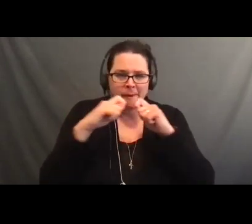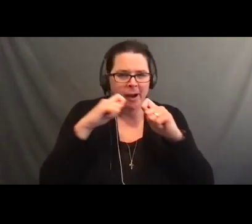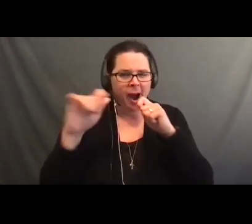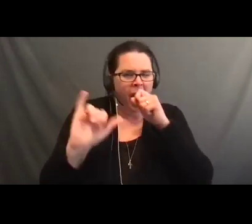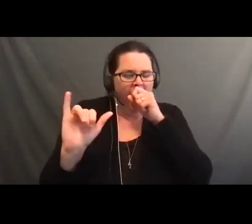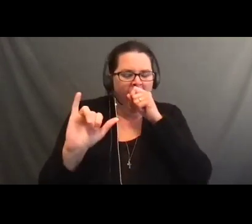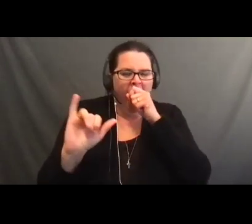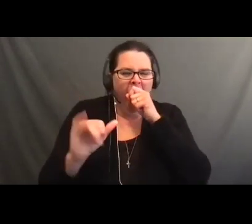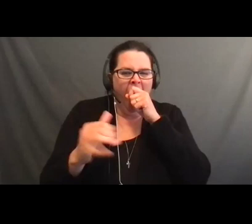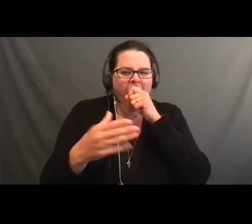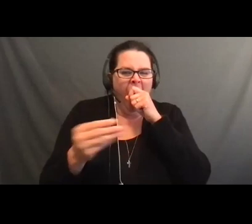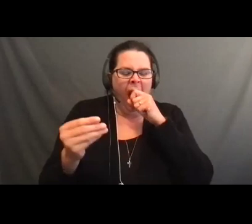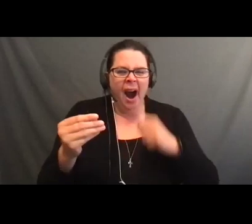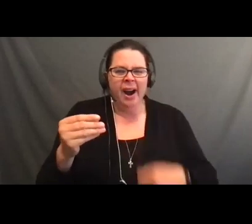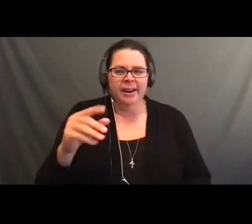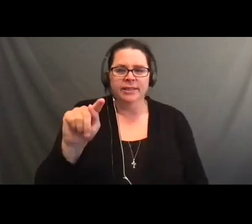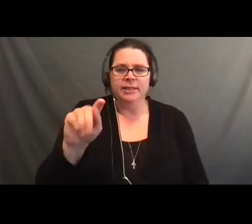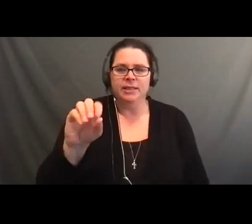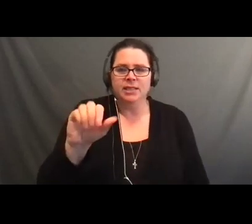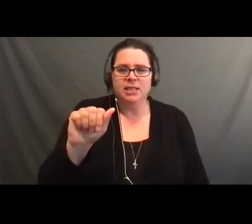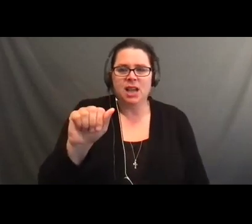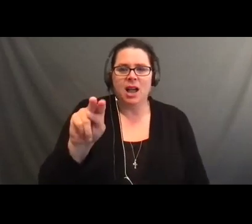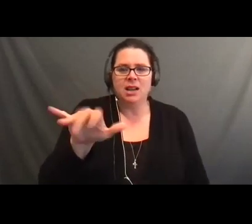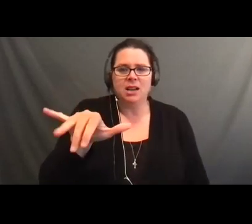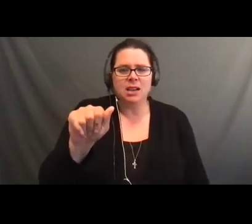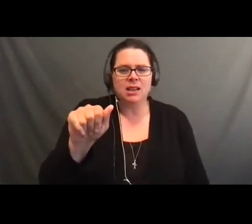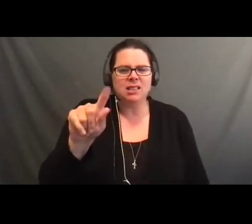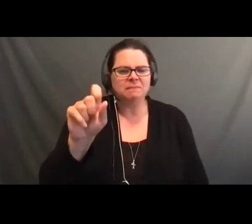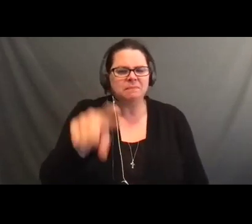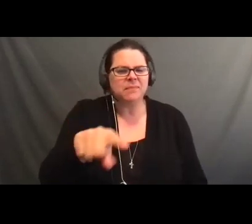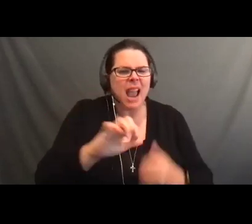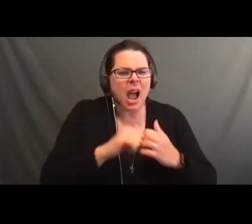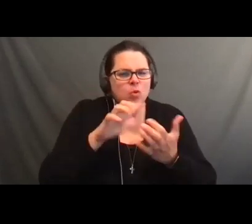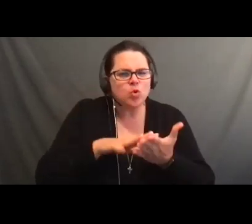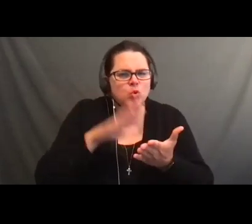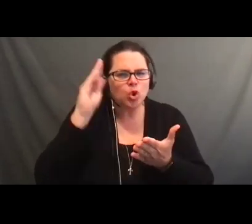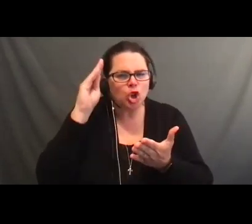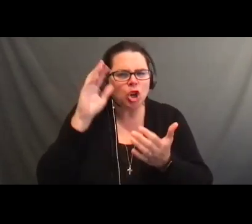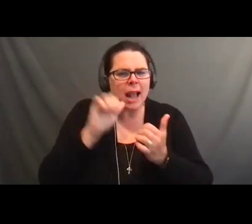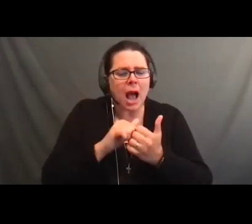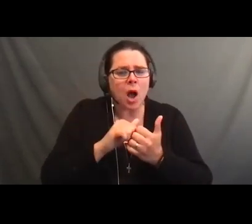And Tanya asked, how did you learn how to floss?